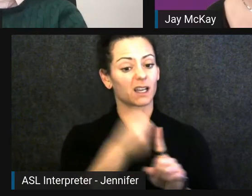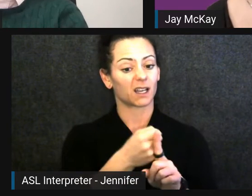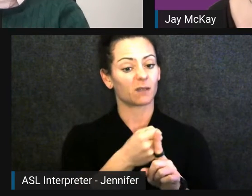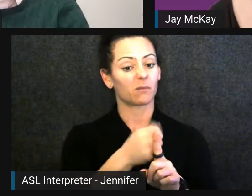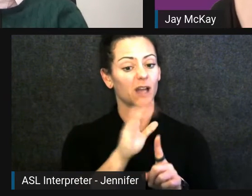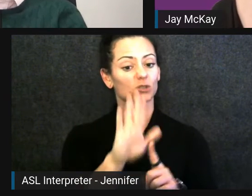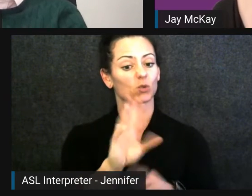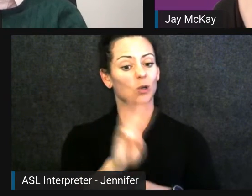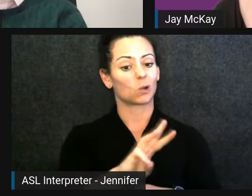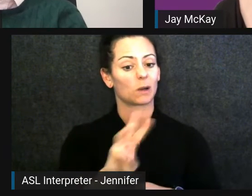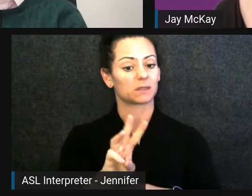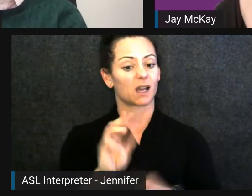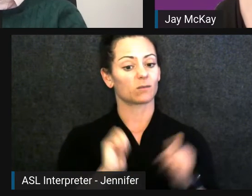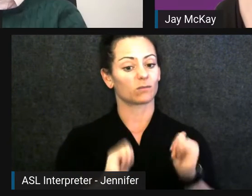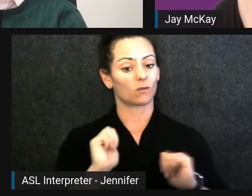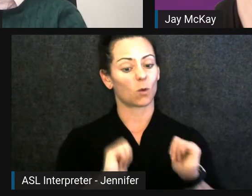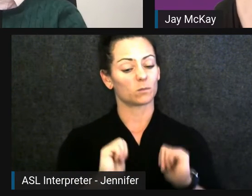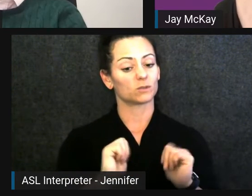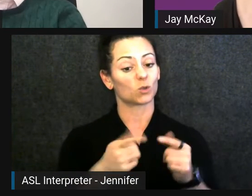It's also something that we need to keep in mind.